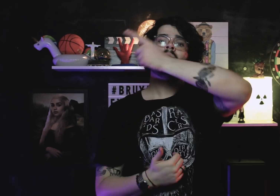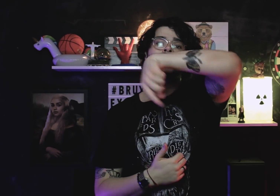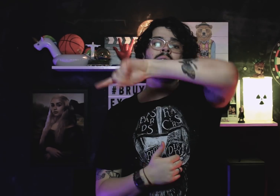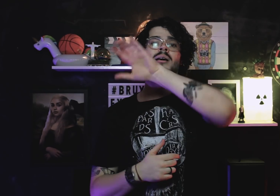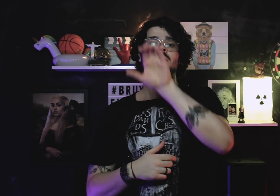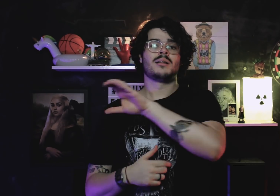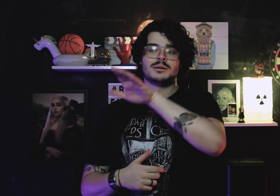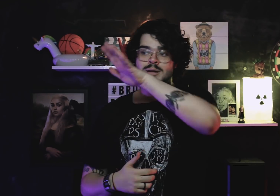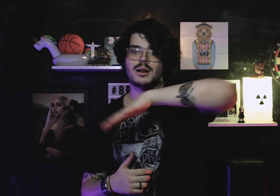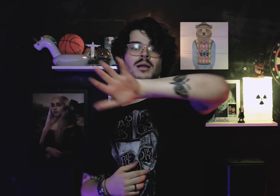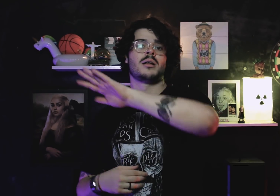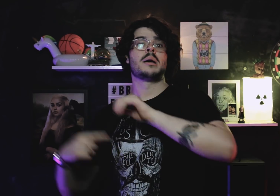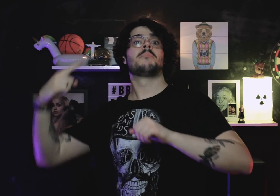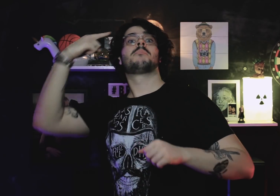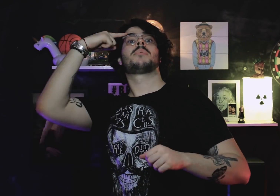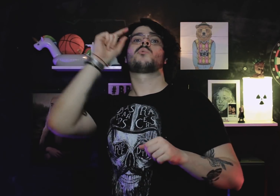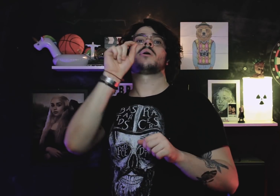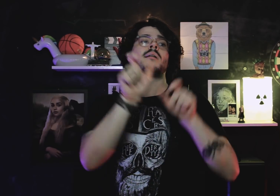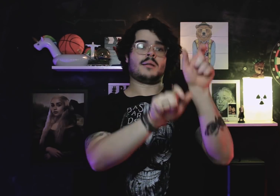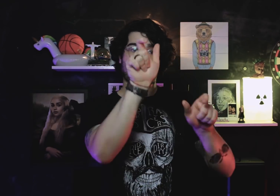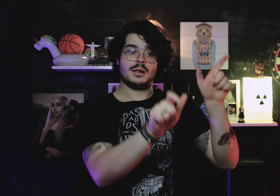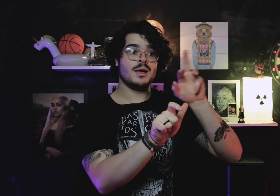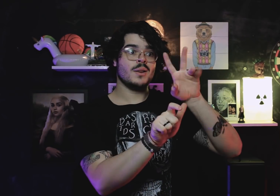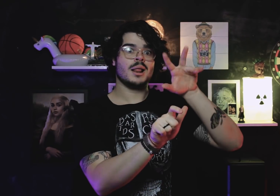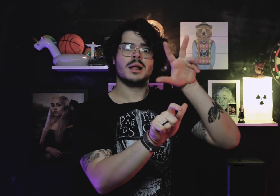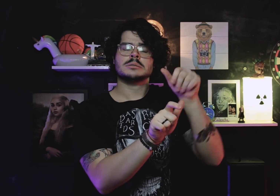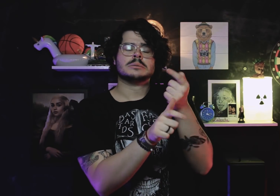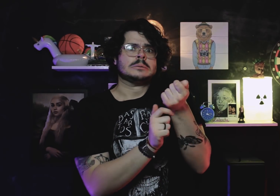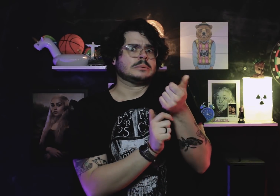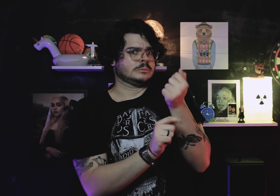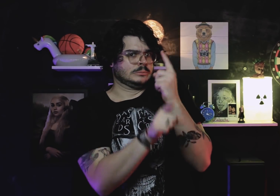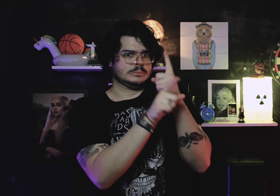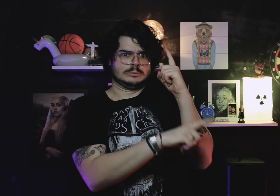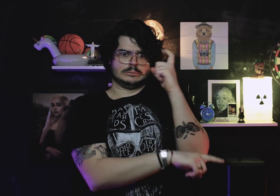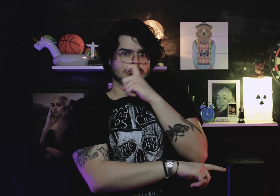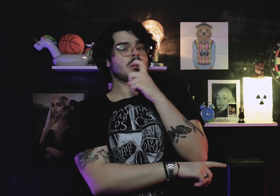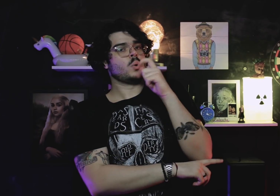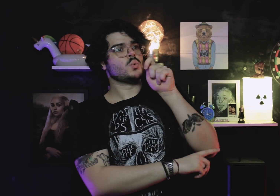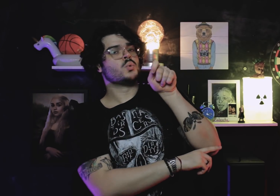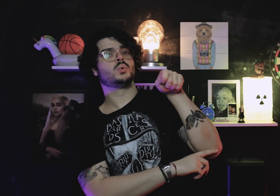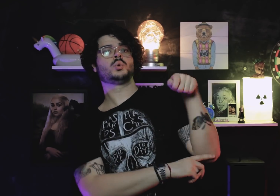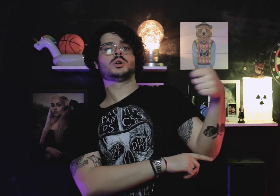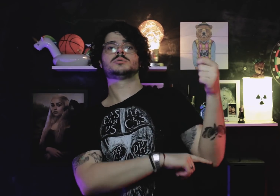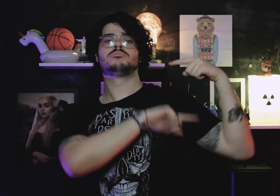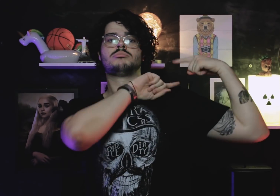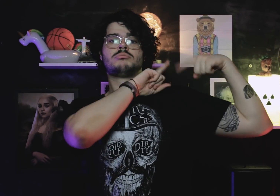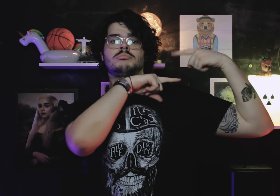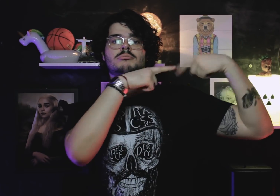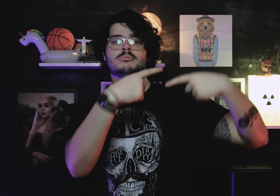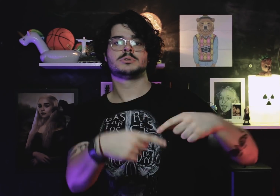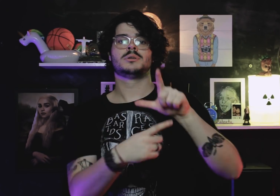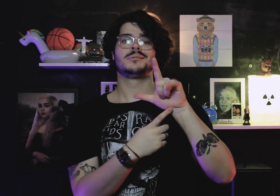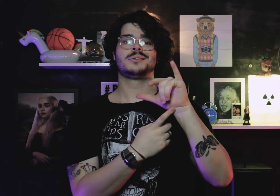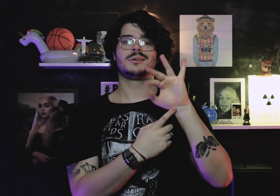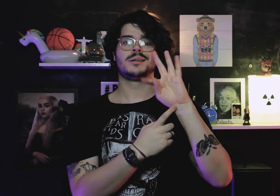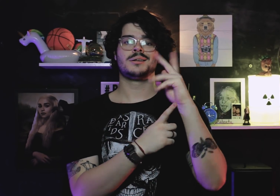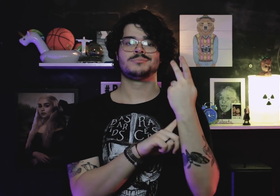believed that any redhead was a descendant of Lilith.